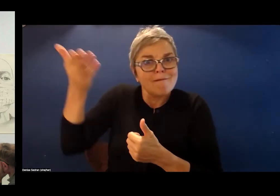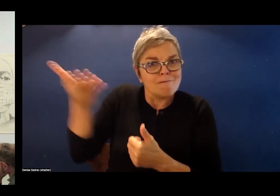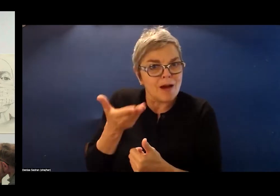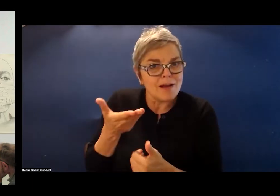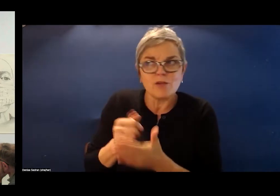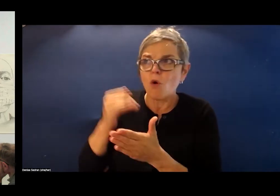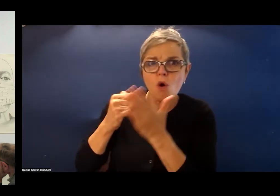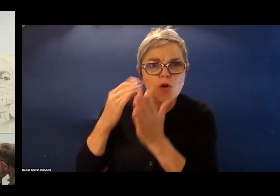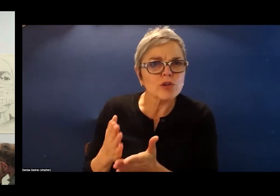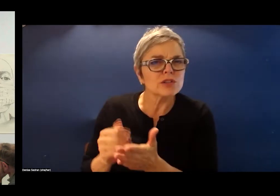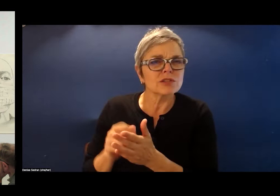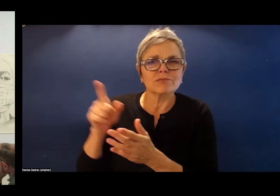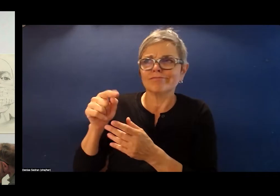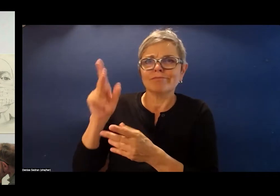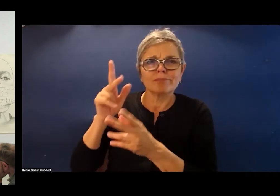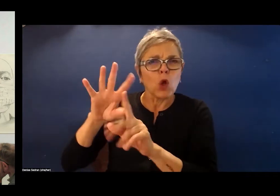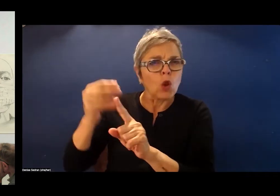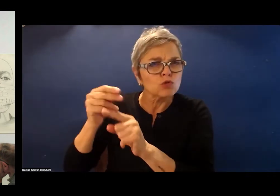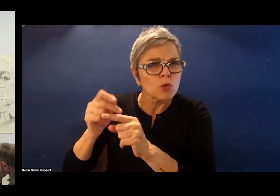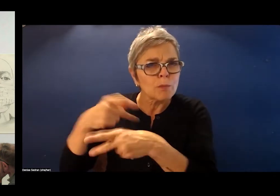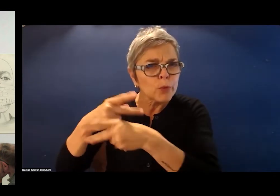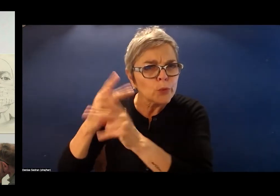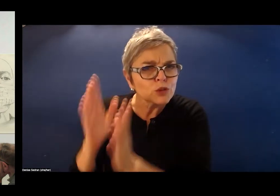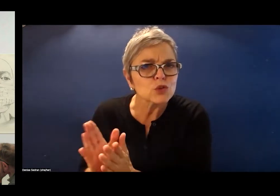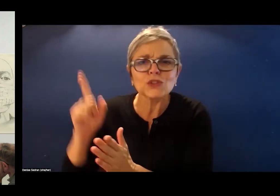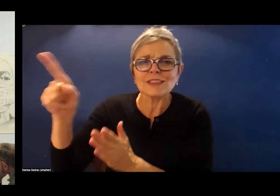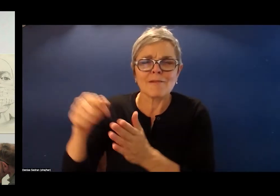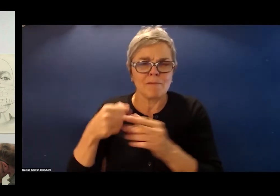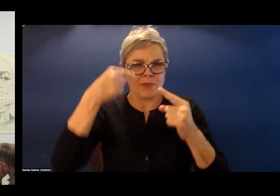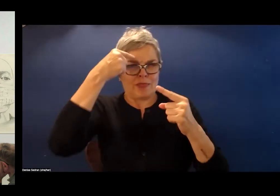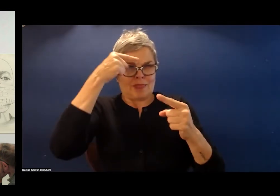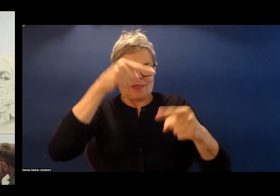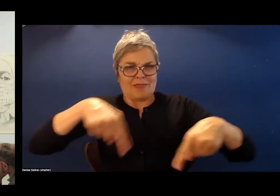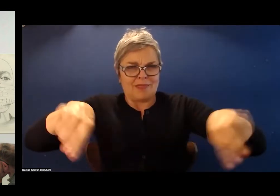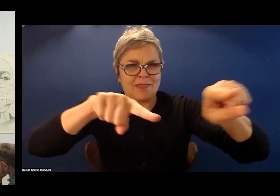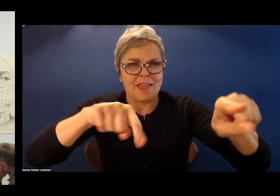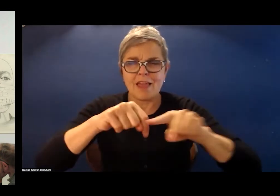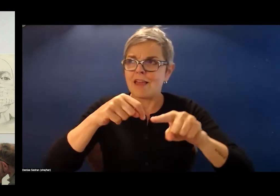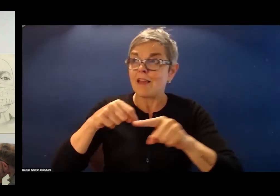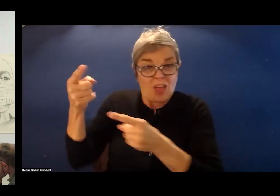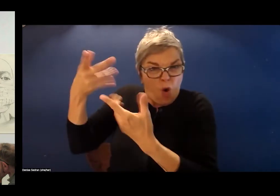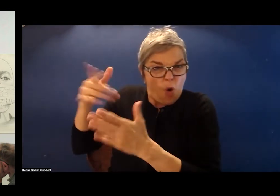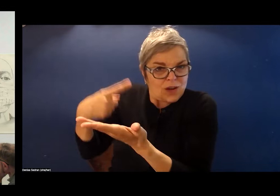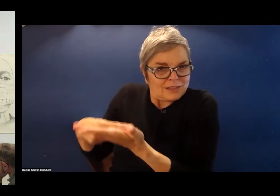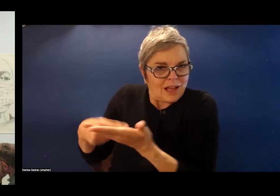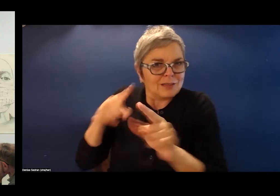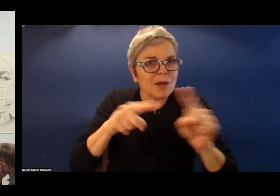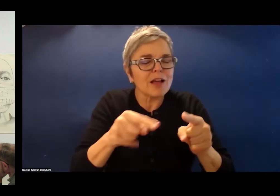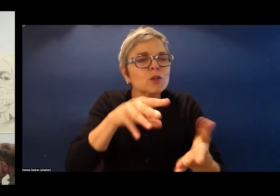to think with us out loud about their practice meant that students were arriving to continue a conversation that was already in process.